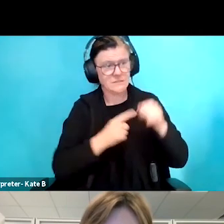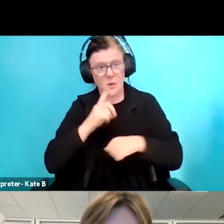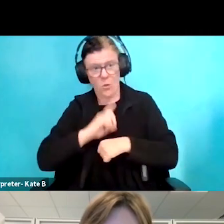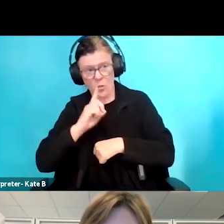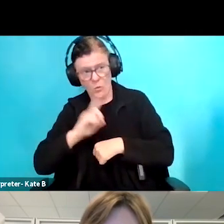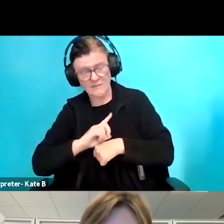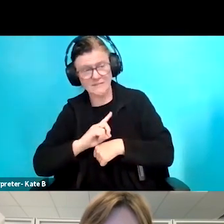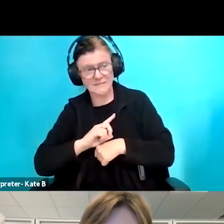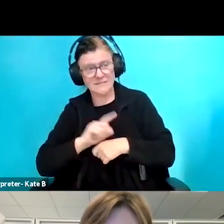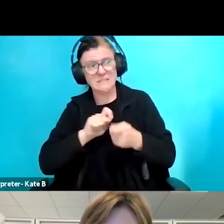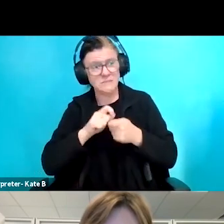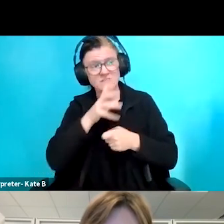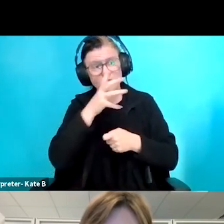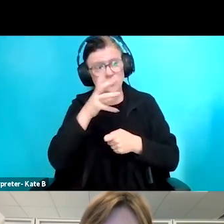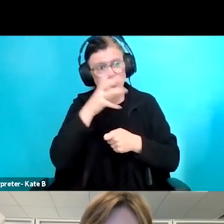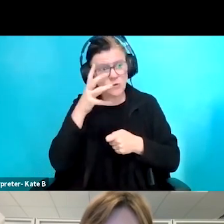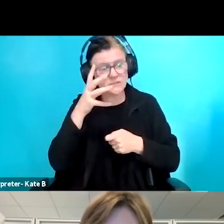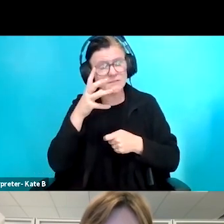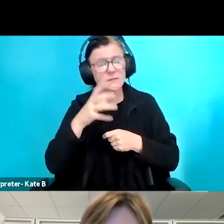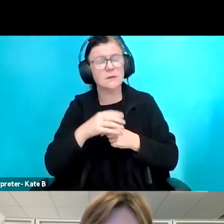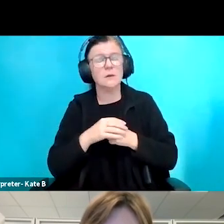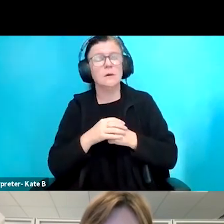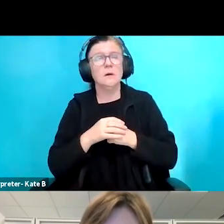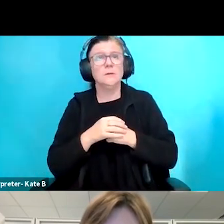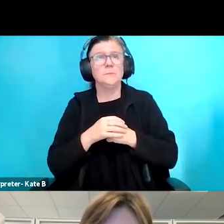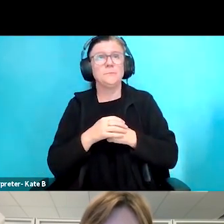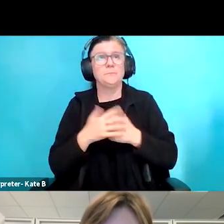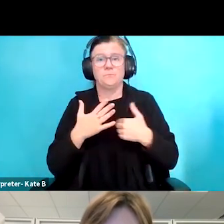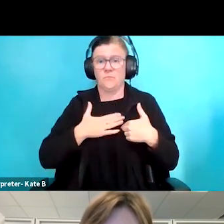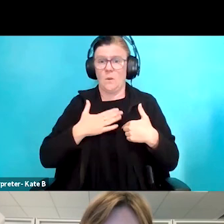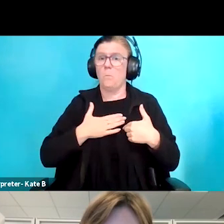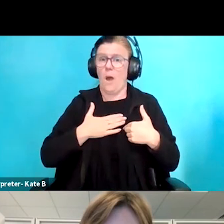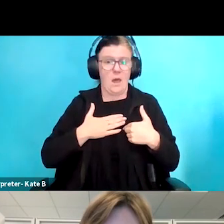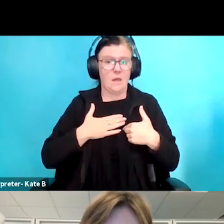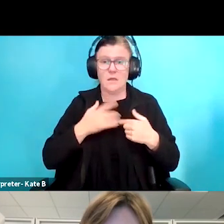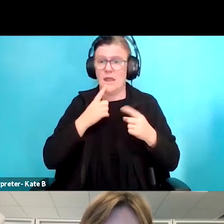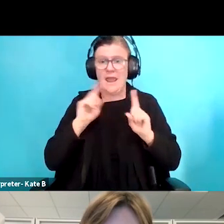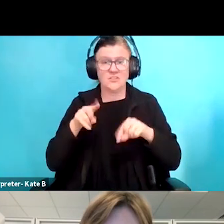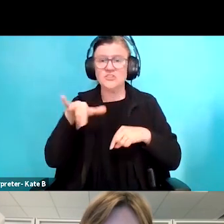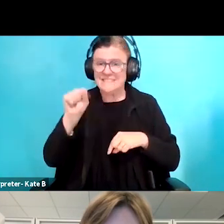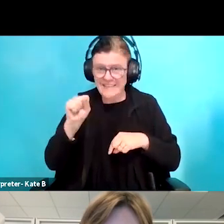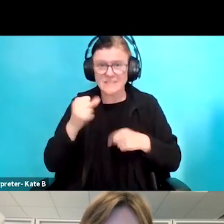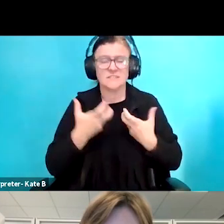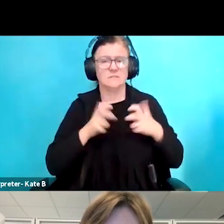in rural adults and people with disabilities. I would say wholeheartedly yes. In the HRS,